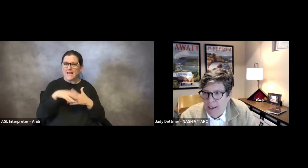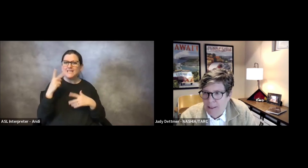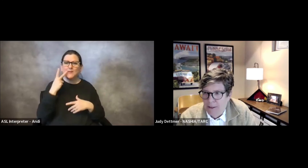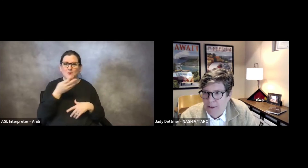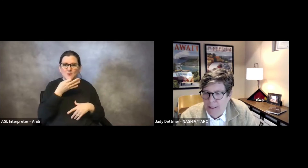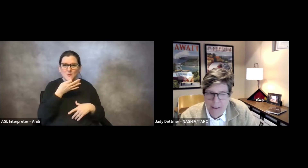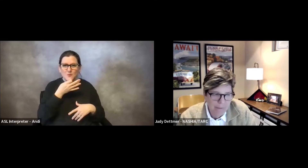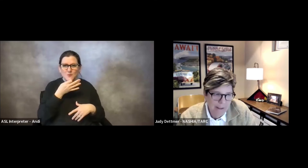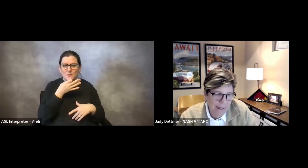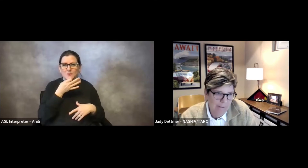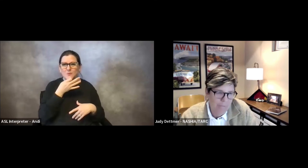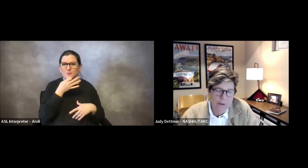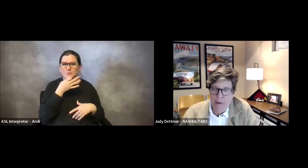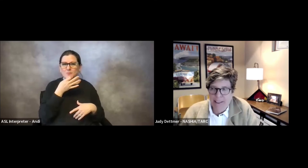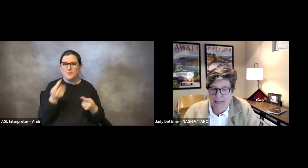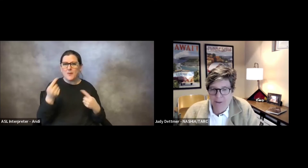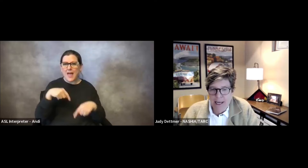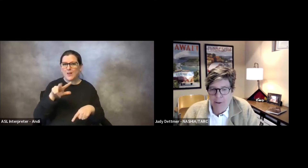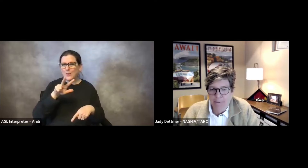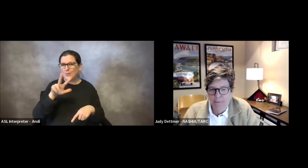back here 35 minutes after the hour.